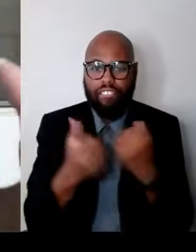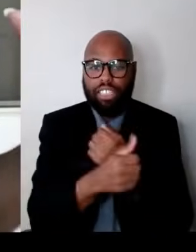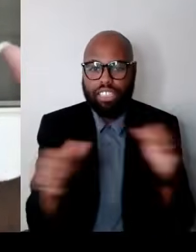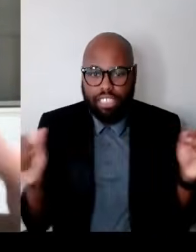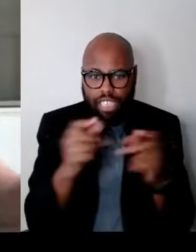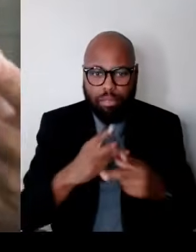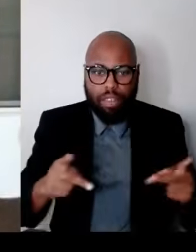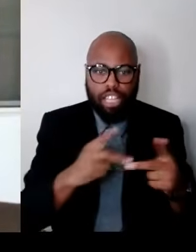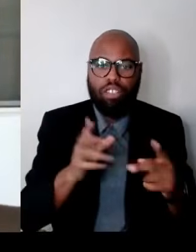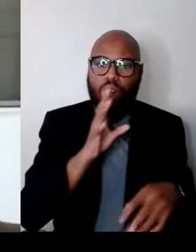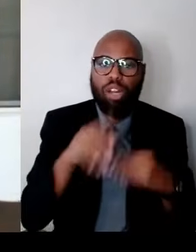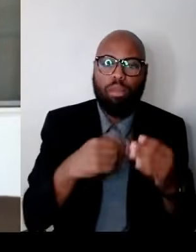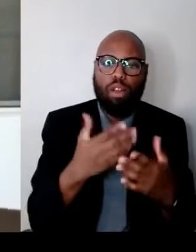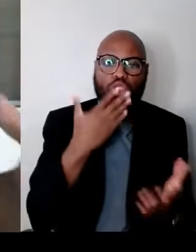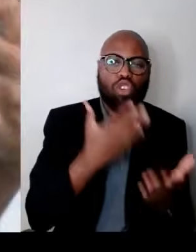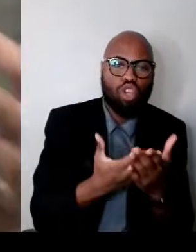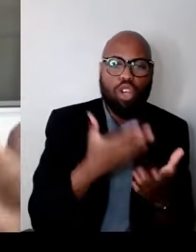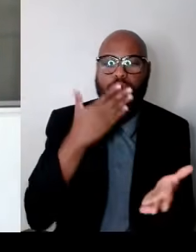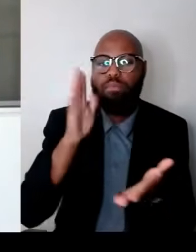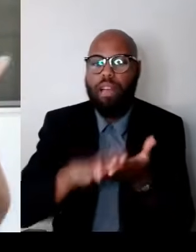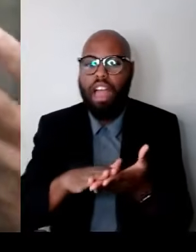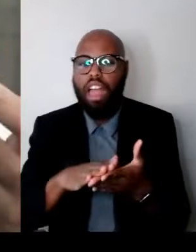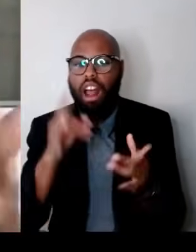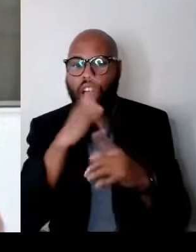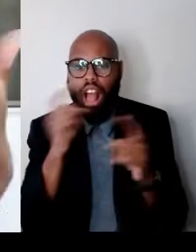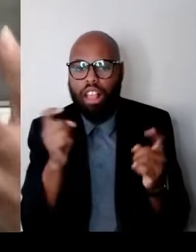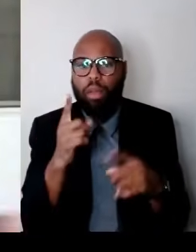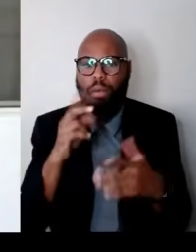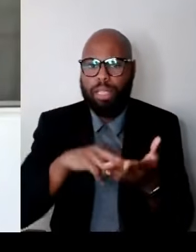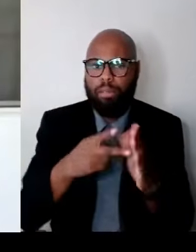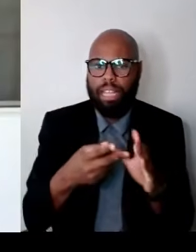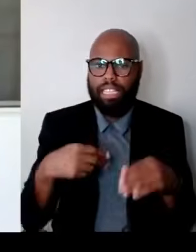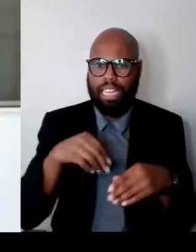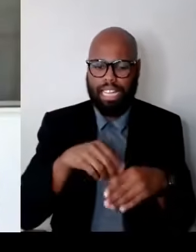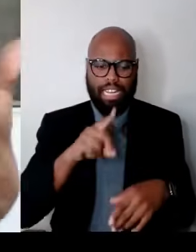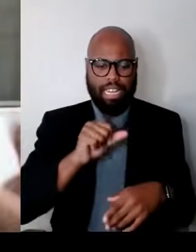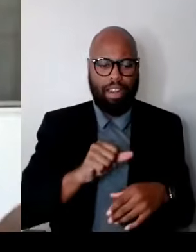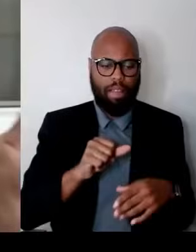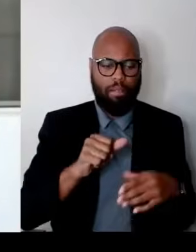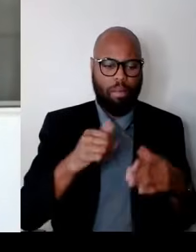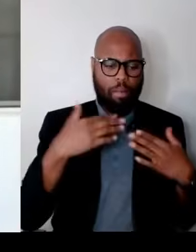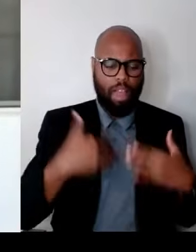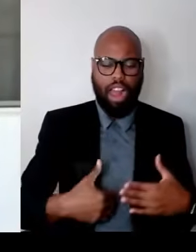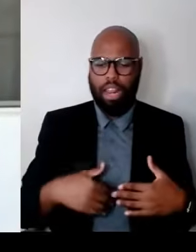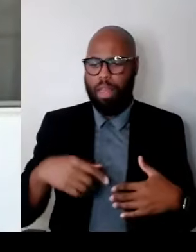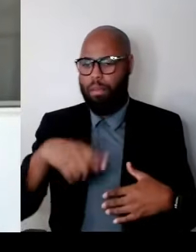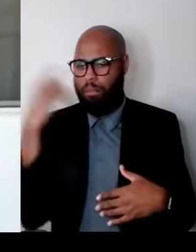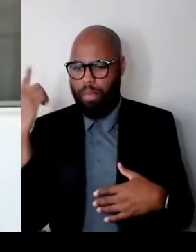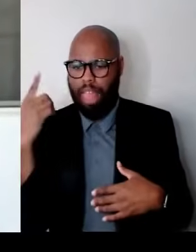but what it means to be in these disabled bodies, especially Black disabled bodies and how the word interacts with us